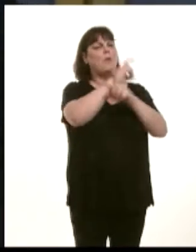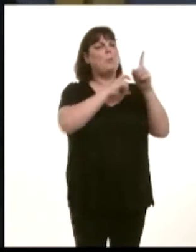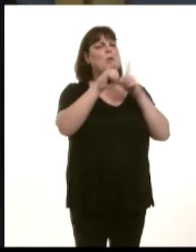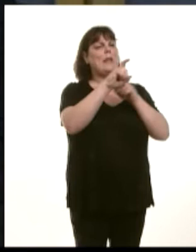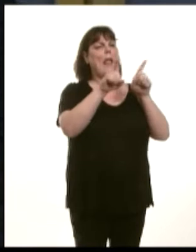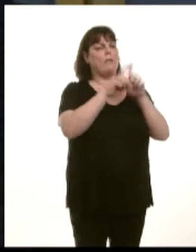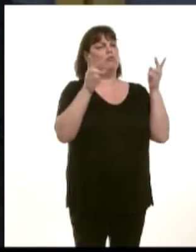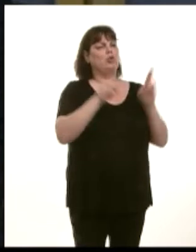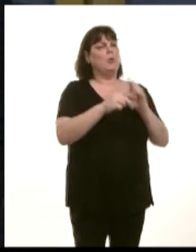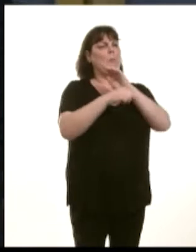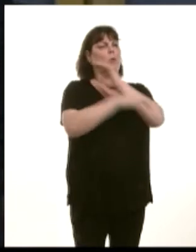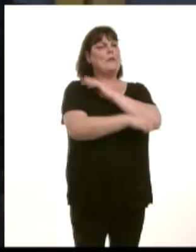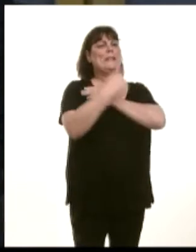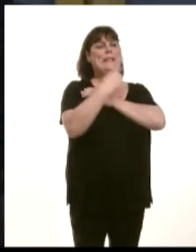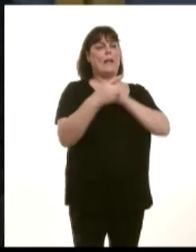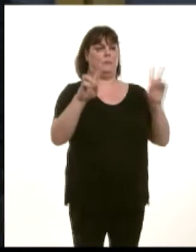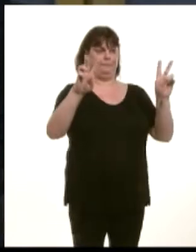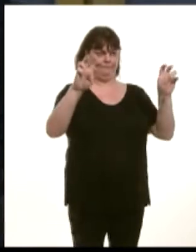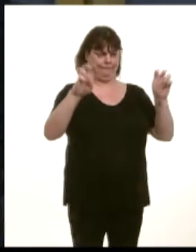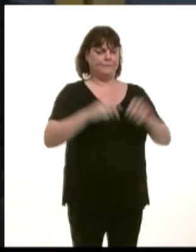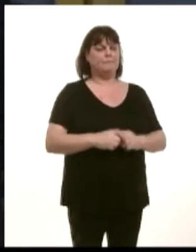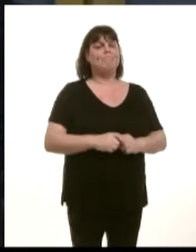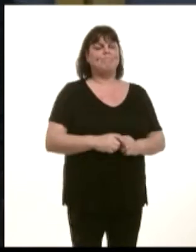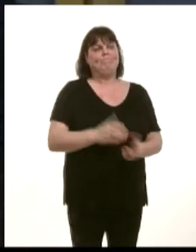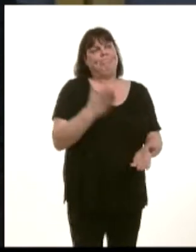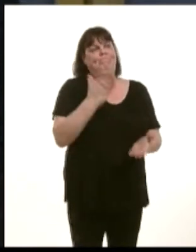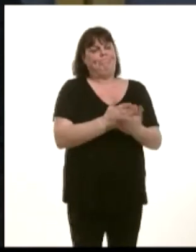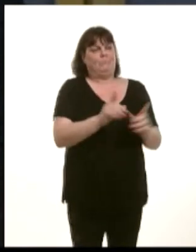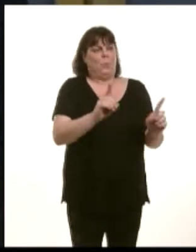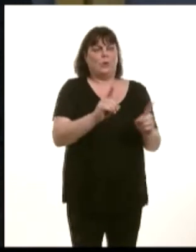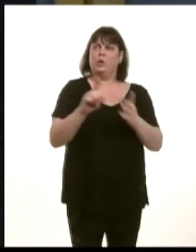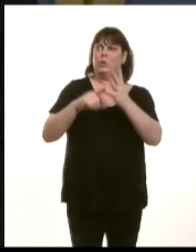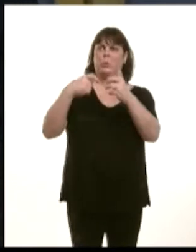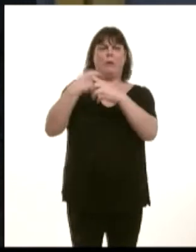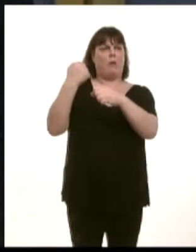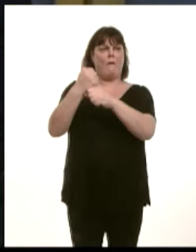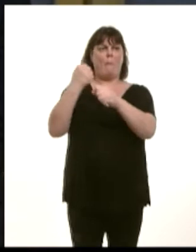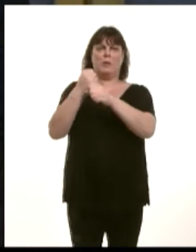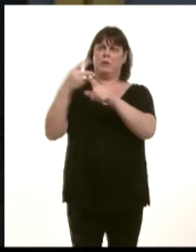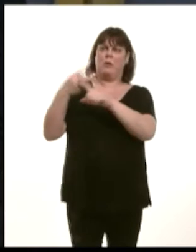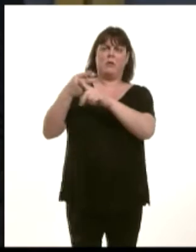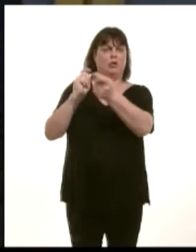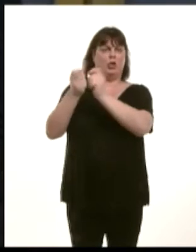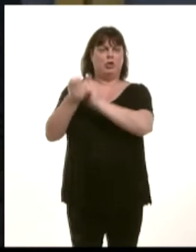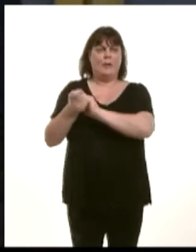Poverty said, and I quote, the reality is that the UK Government’s Leanne Wood: ‘changes are risking the safety of vulnerable people.